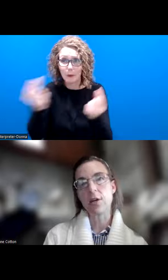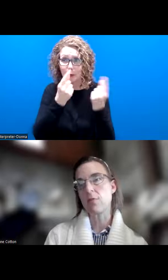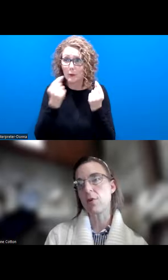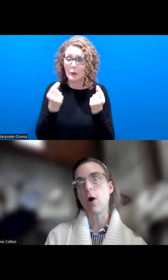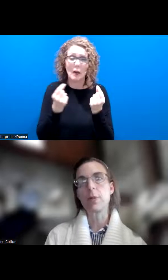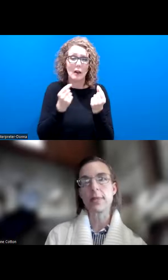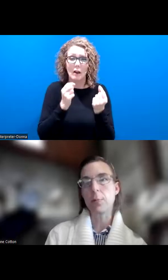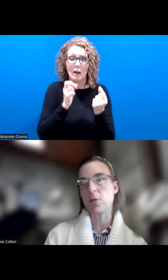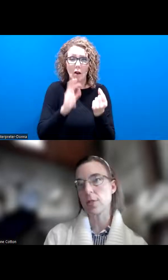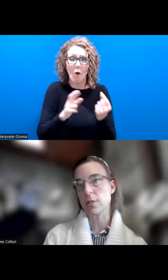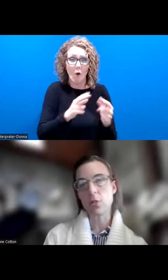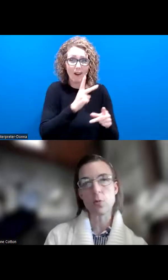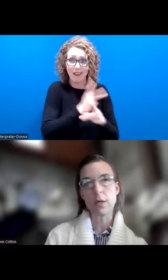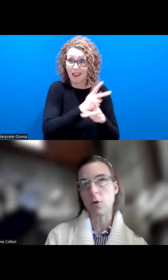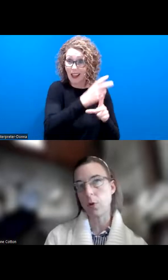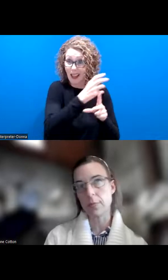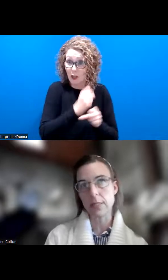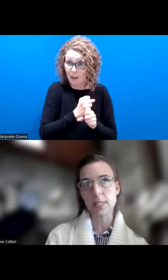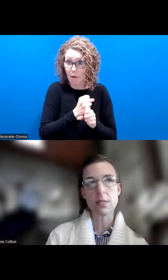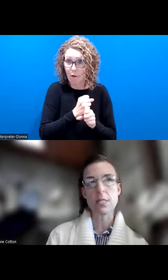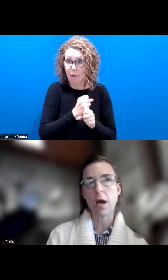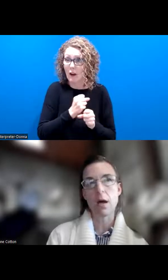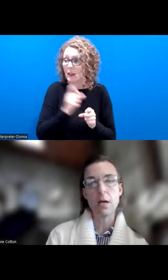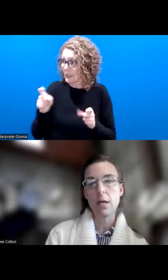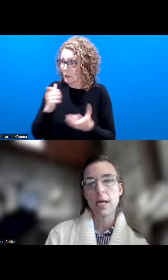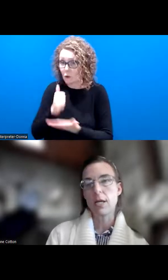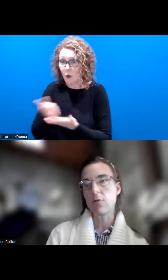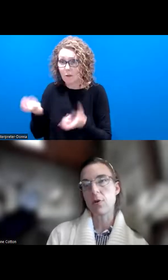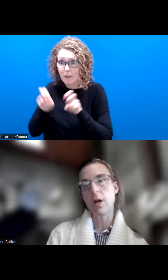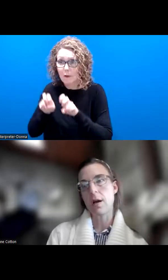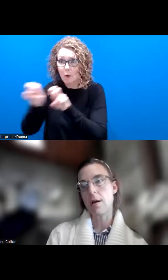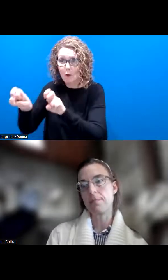. It's not really a surprise that we fight these misconceptions